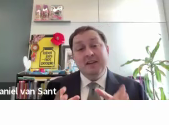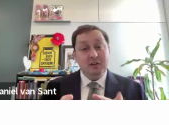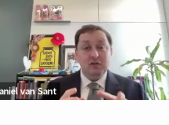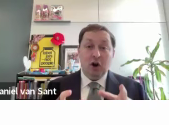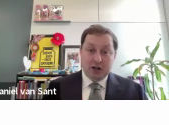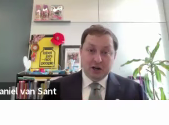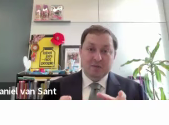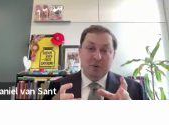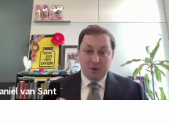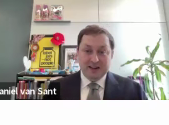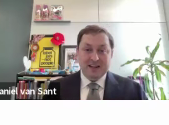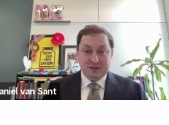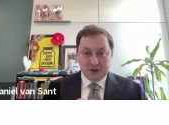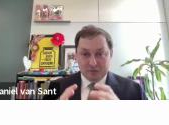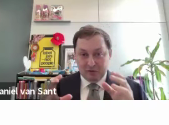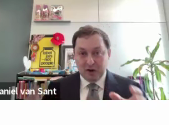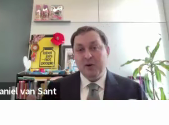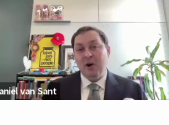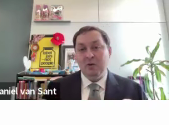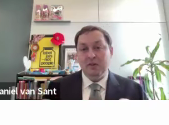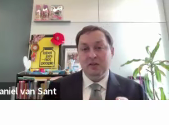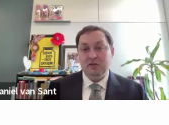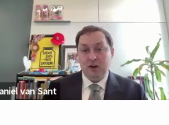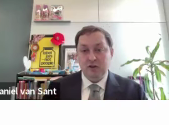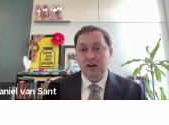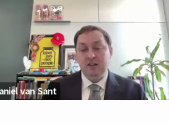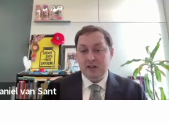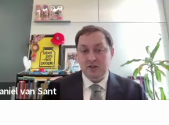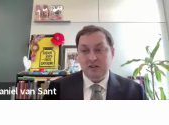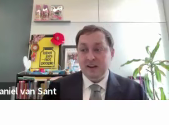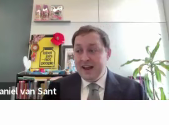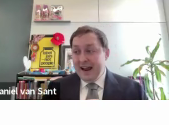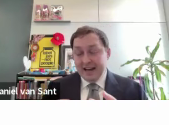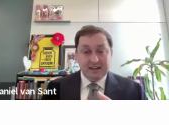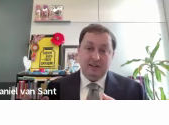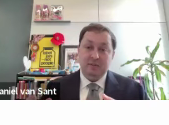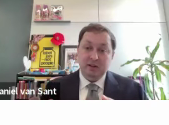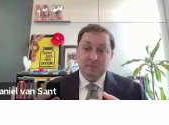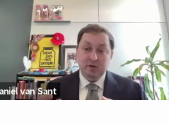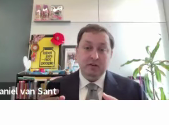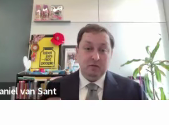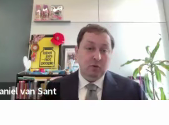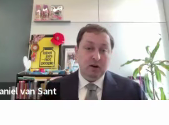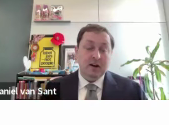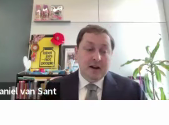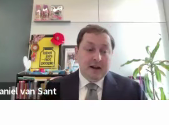But it is a starting point in terms of where we are with construction regulations and accessibility moving forward.